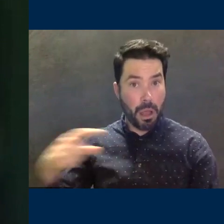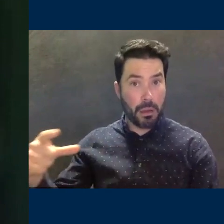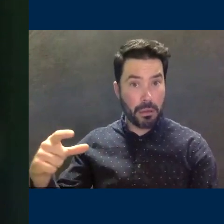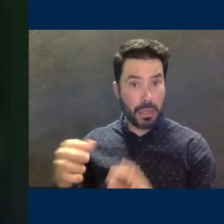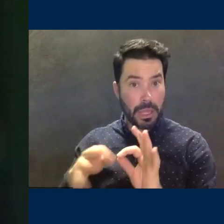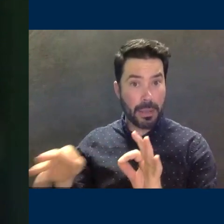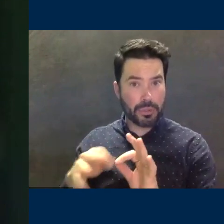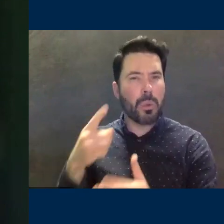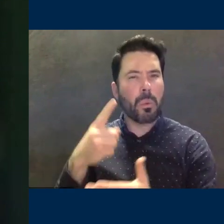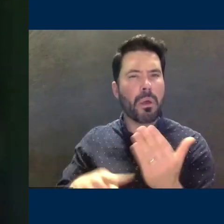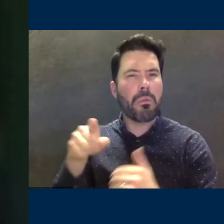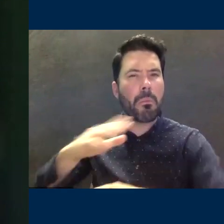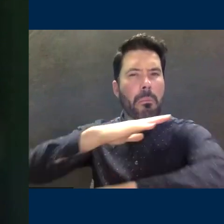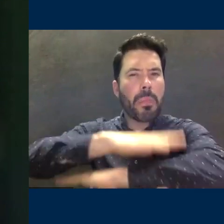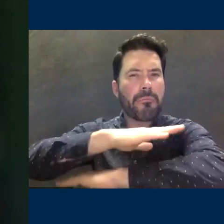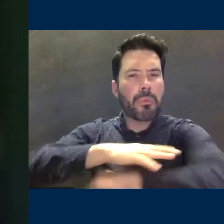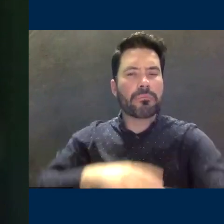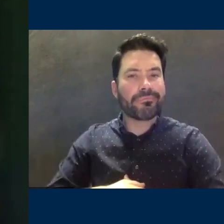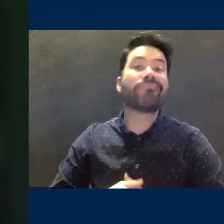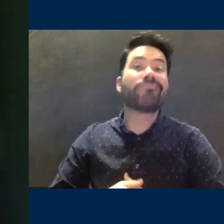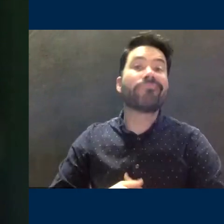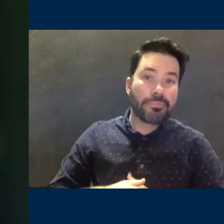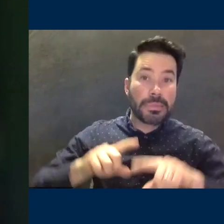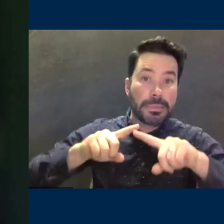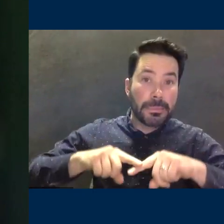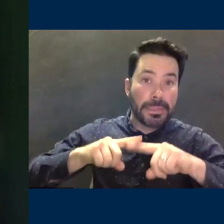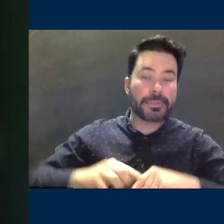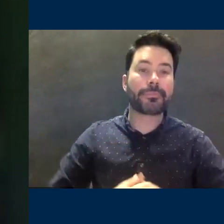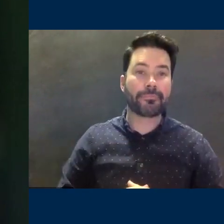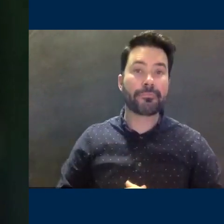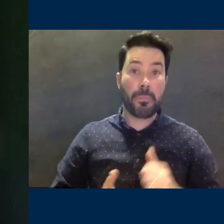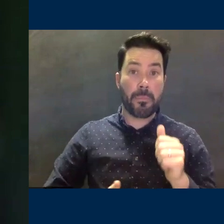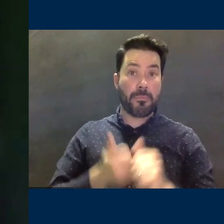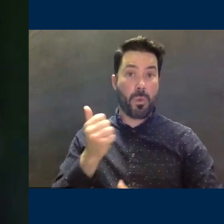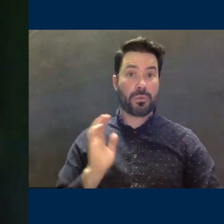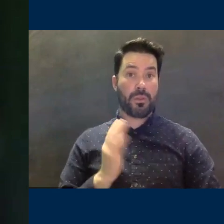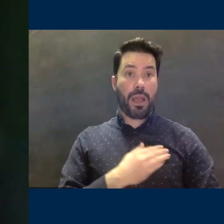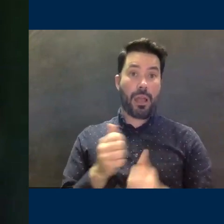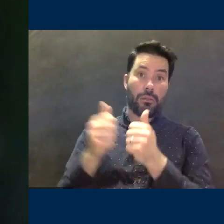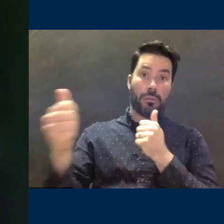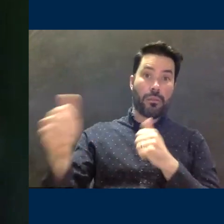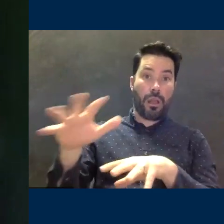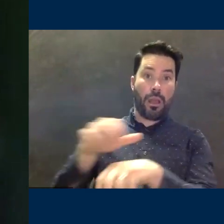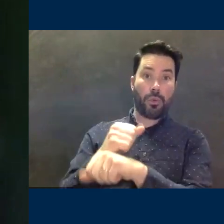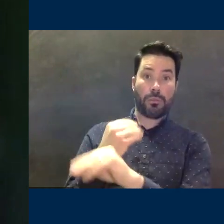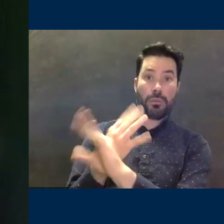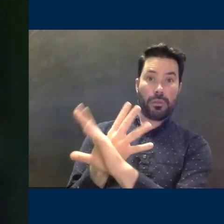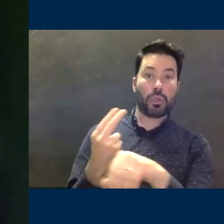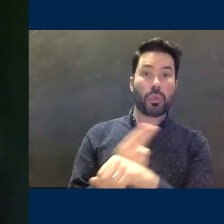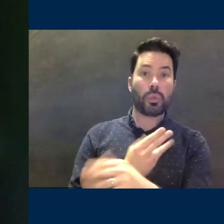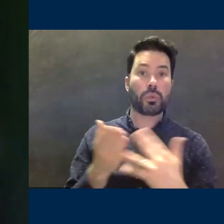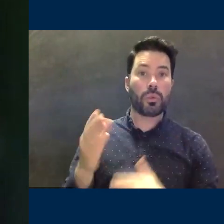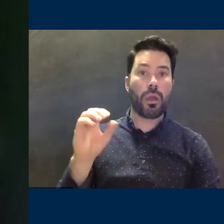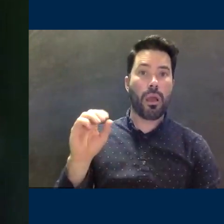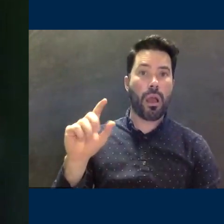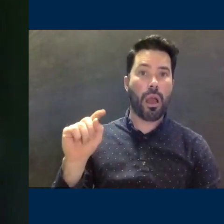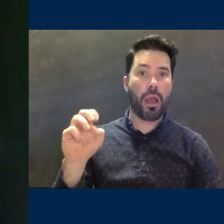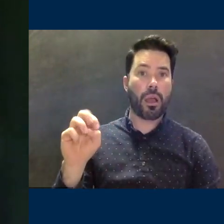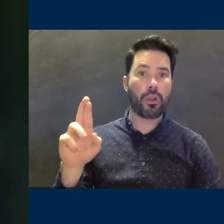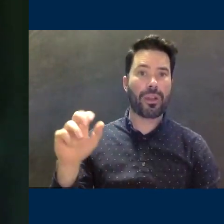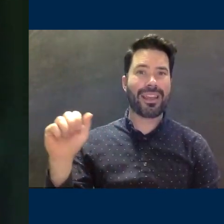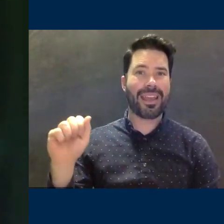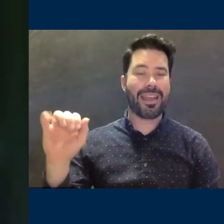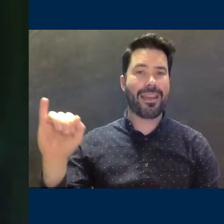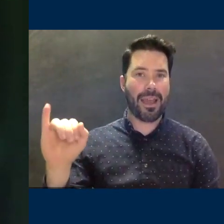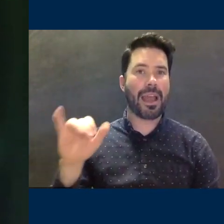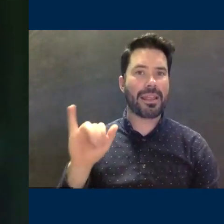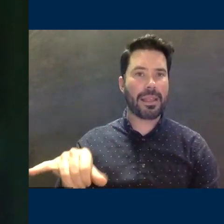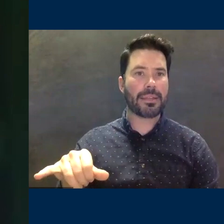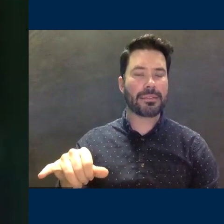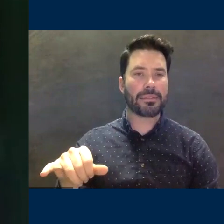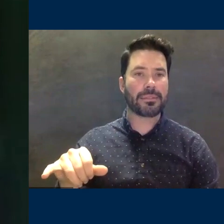So it depends. Most of our virtual business that we use are auto caption with Otter AI, which is the platform. The AI like captioning that built in zoom